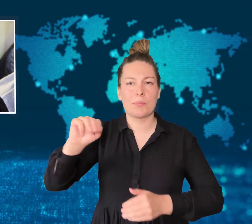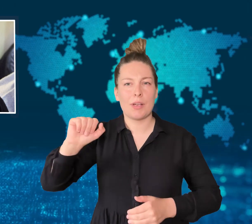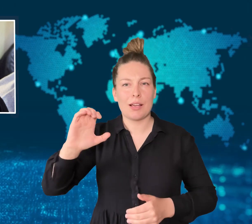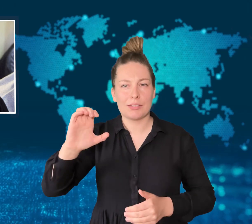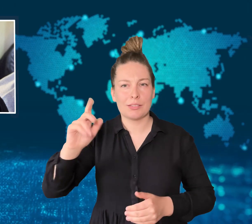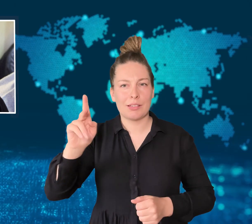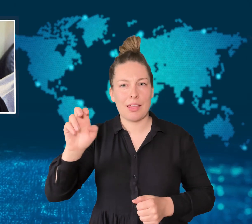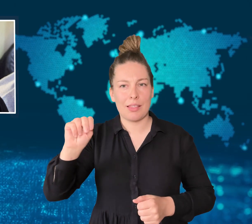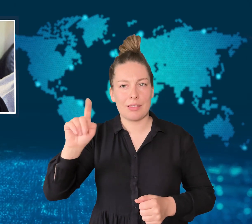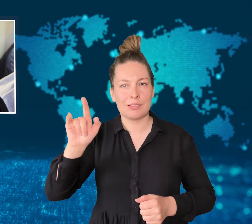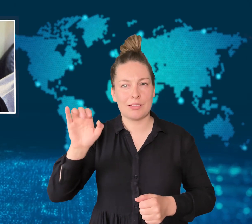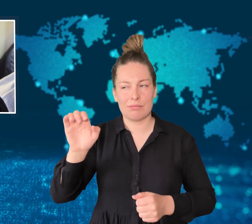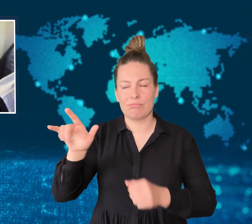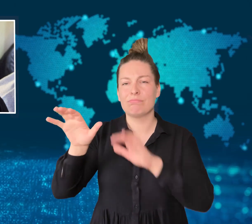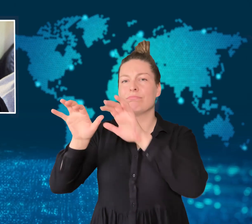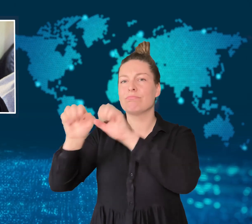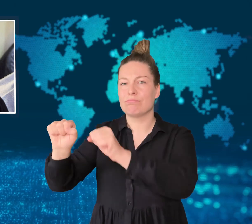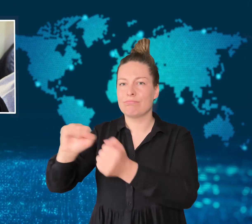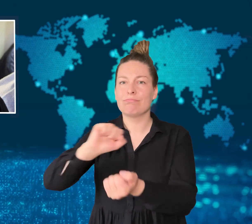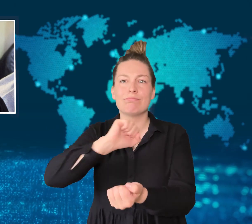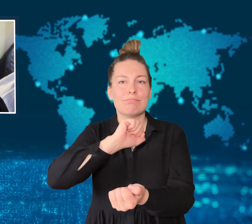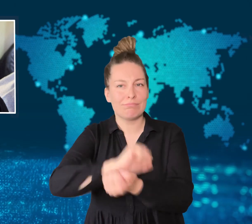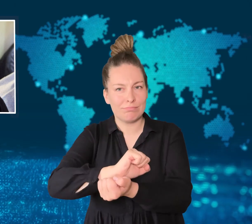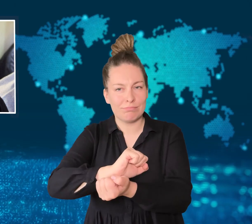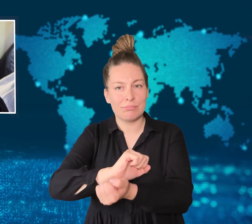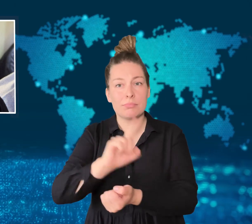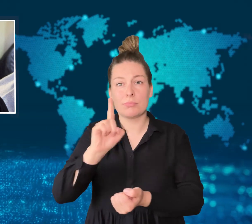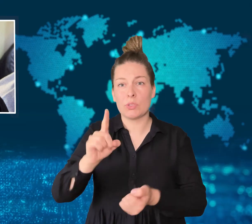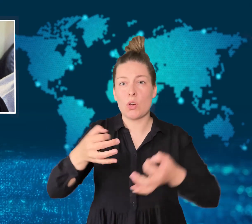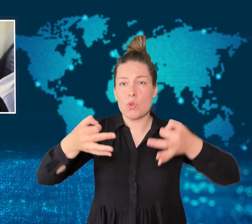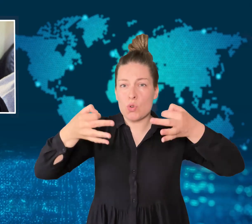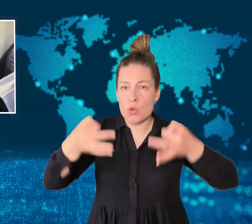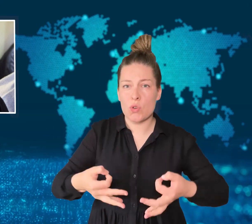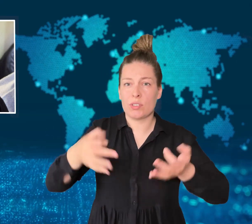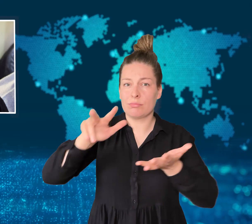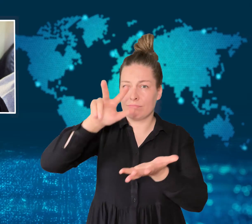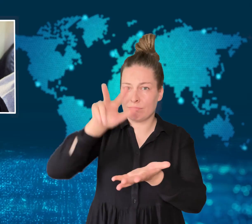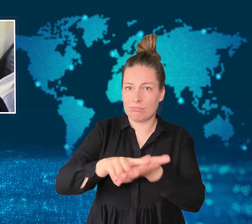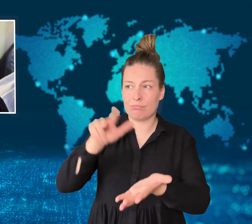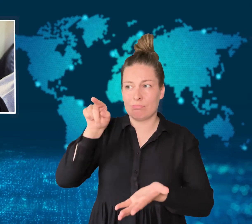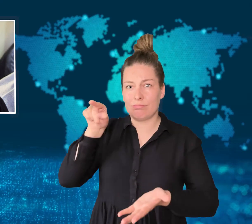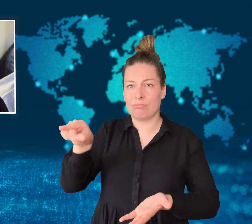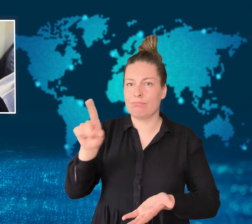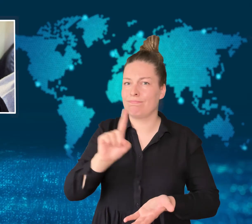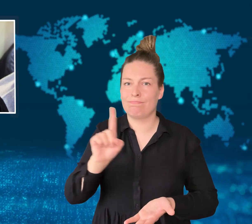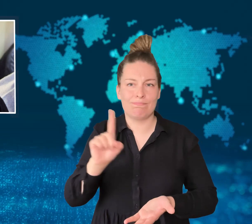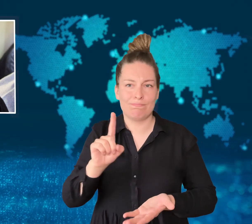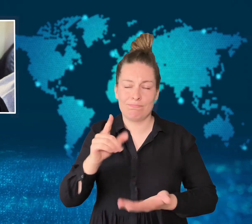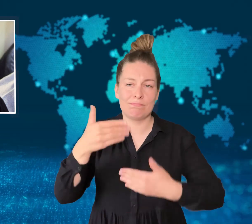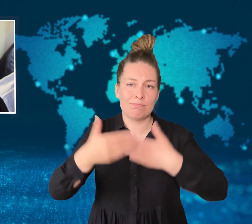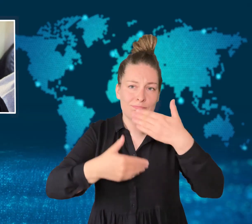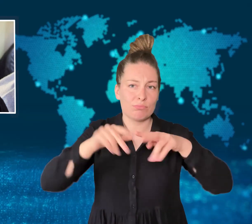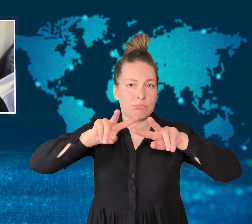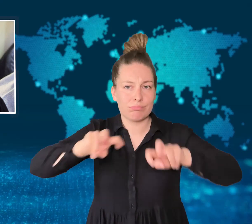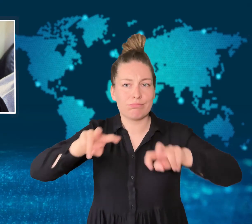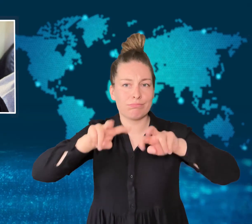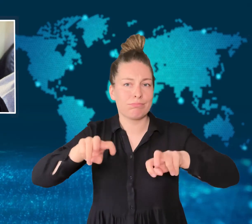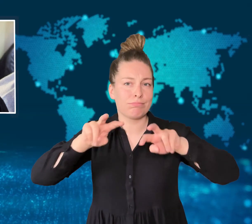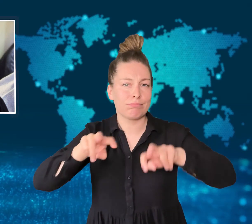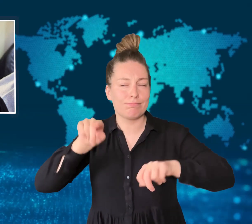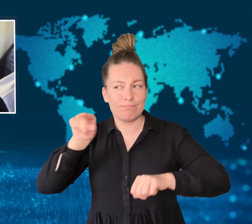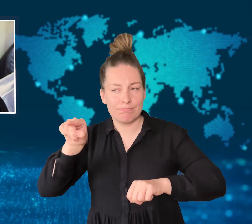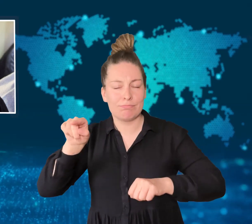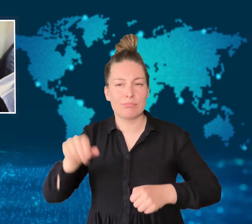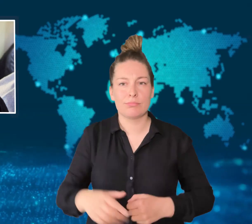as the investigation takes place.